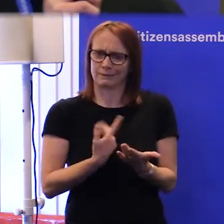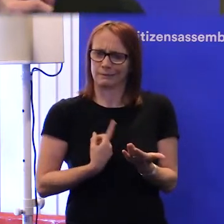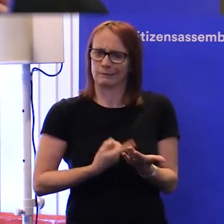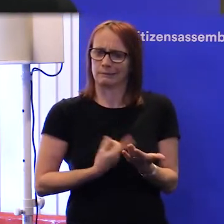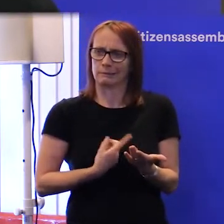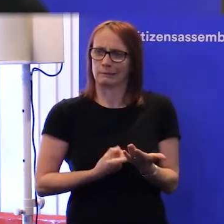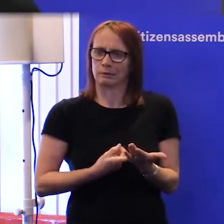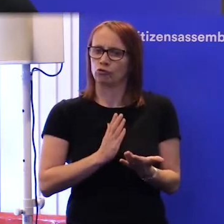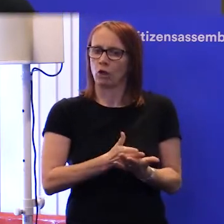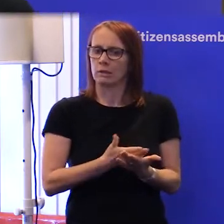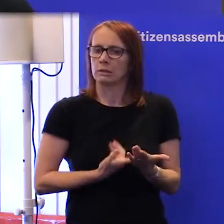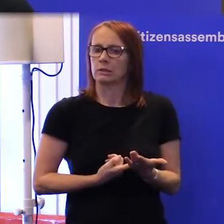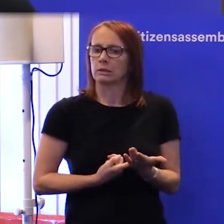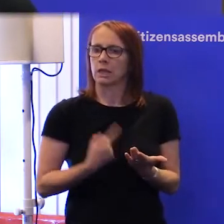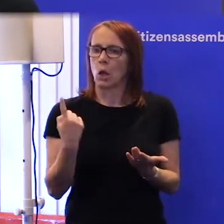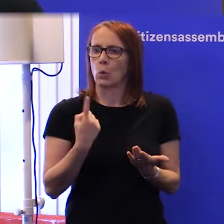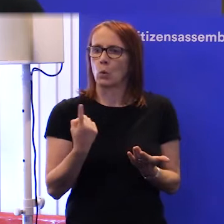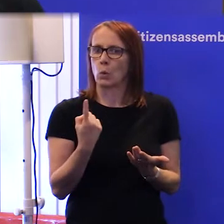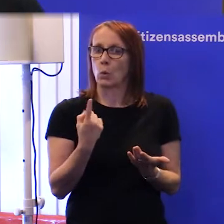information